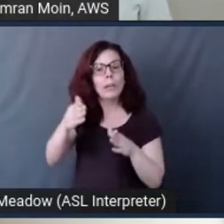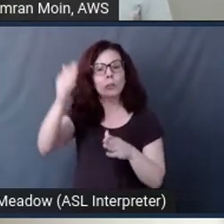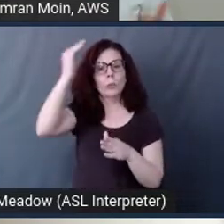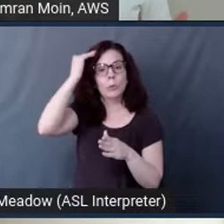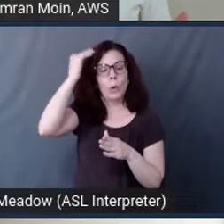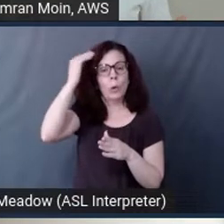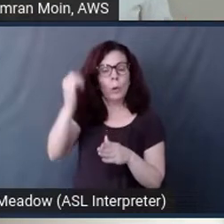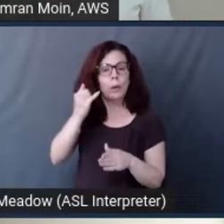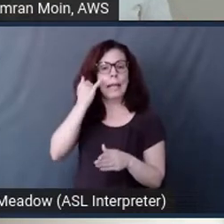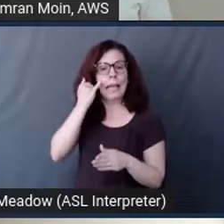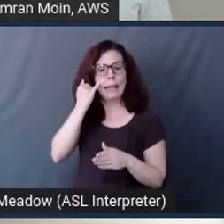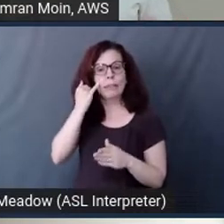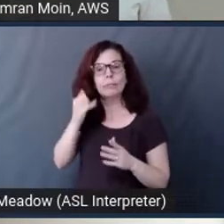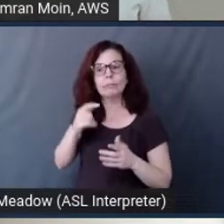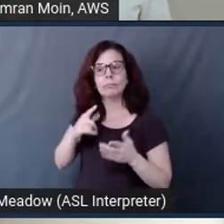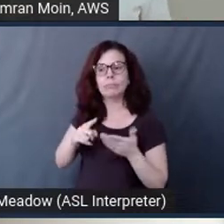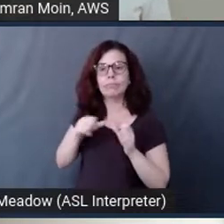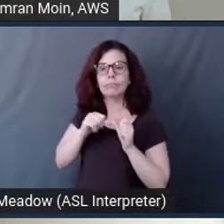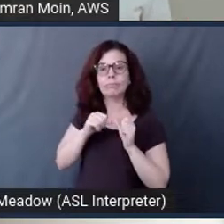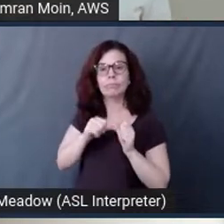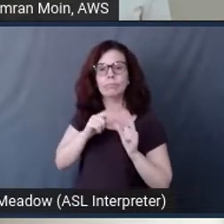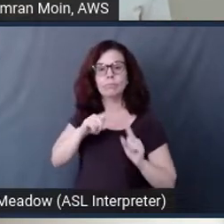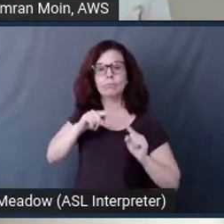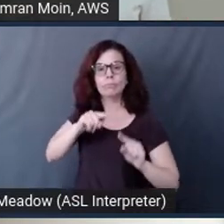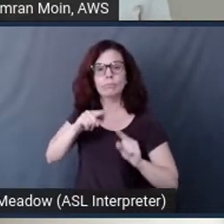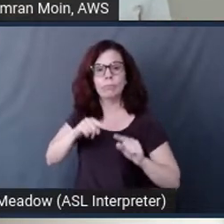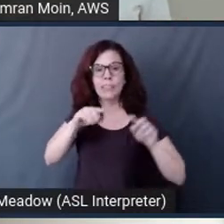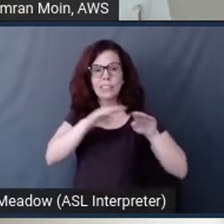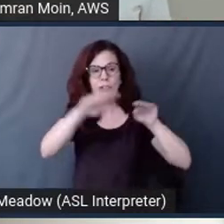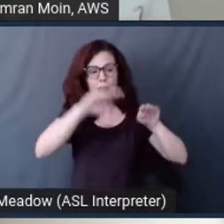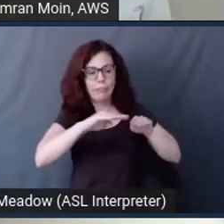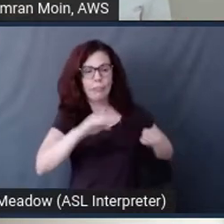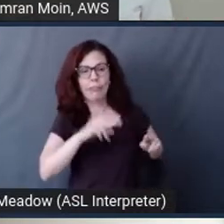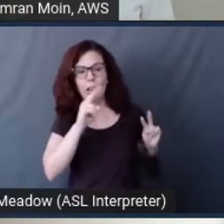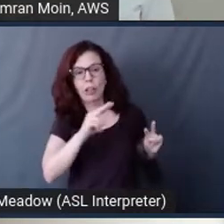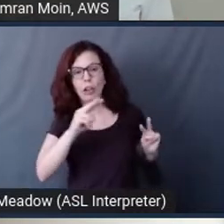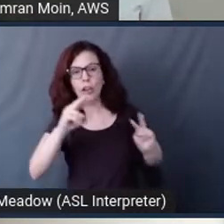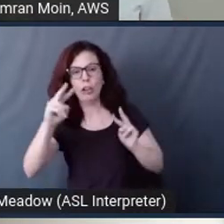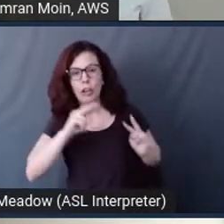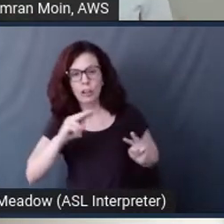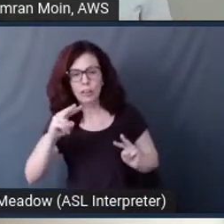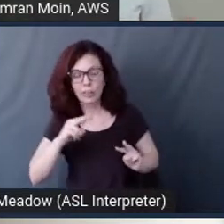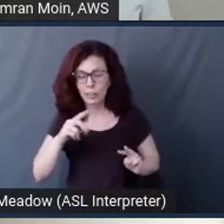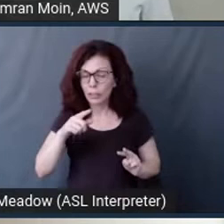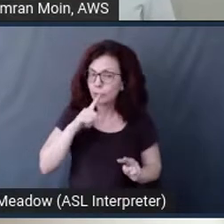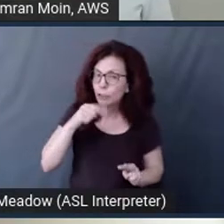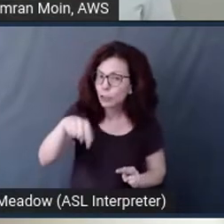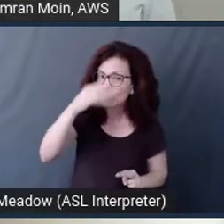is by routinely inspecting every single shelf in the store. Now, as you can imagine, this is obviously time consuming